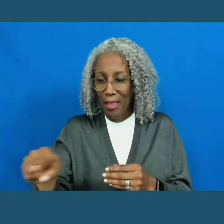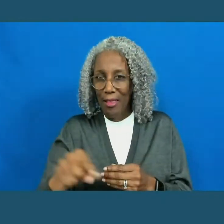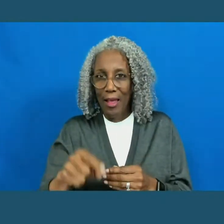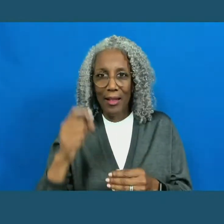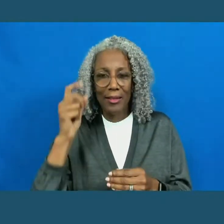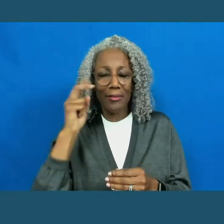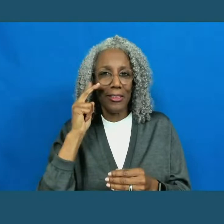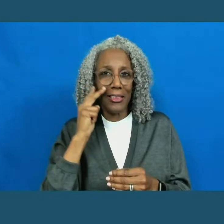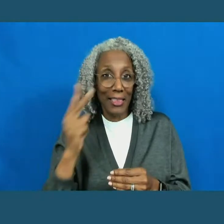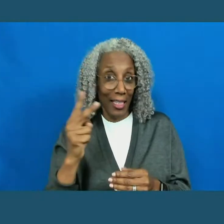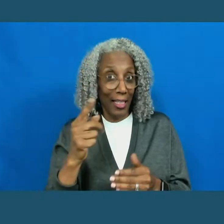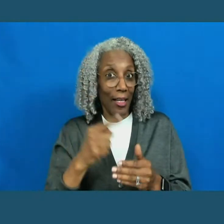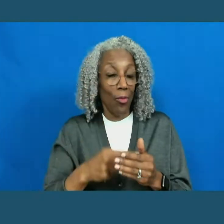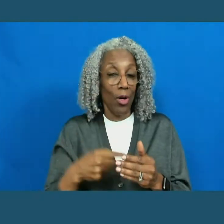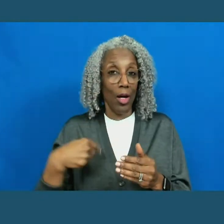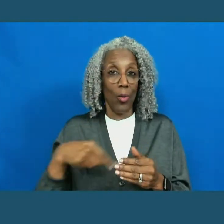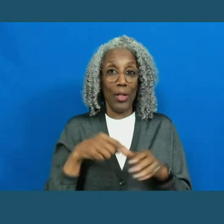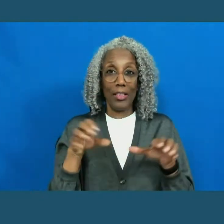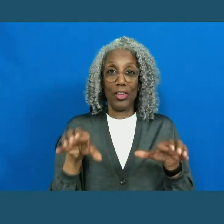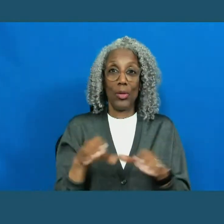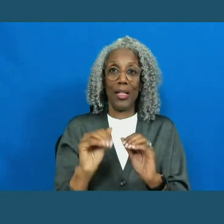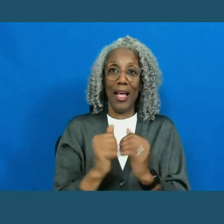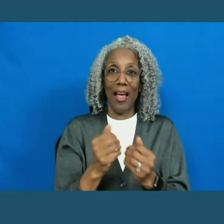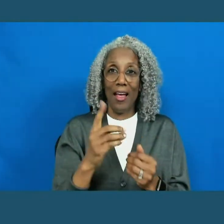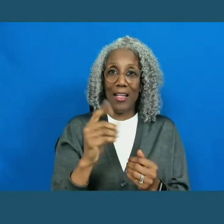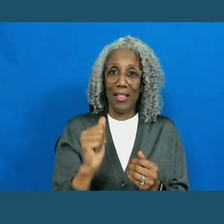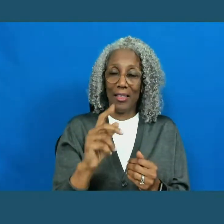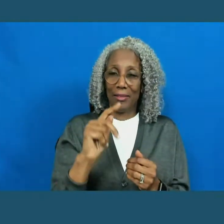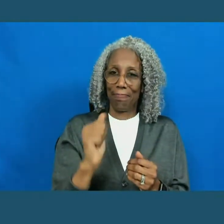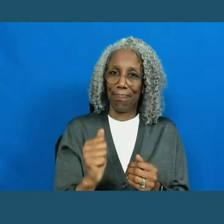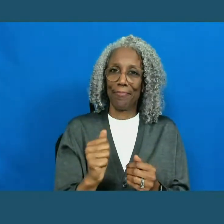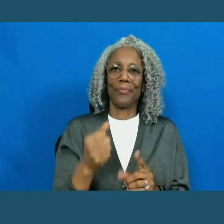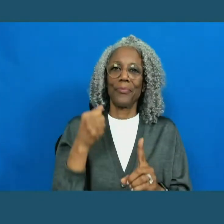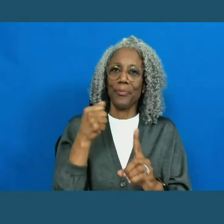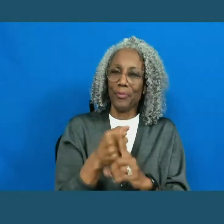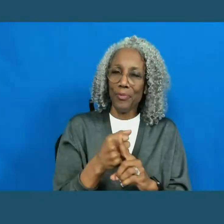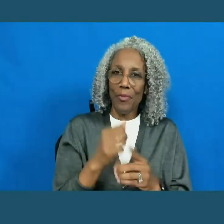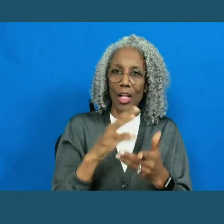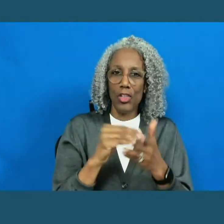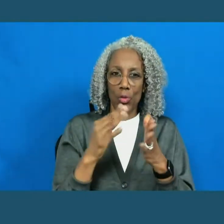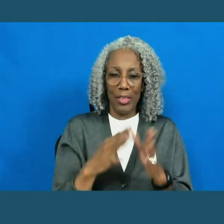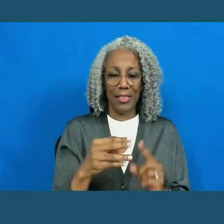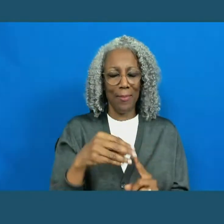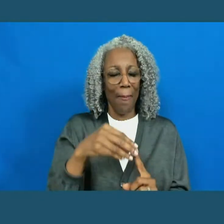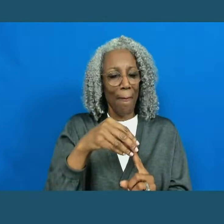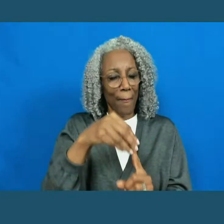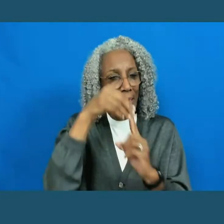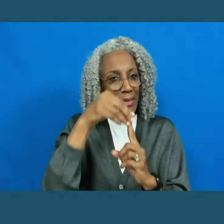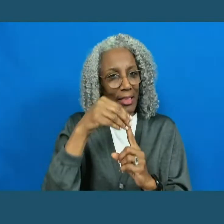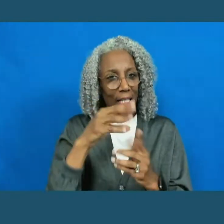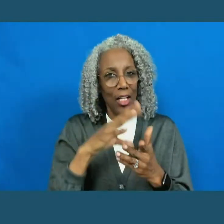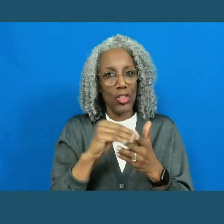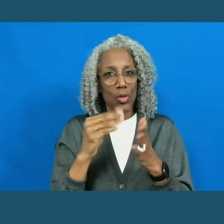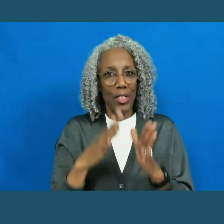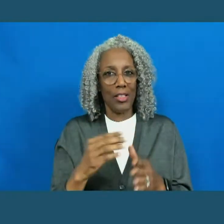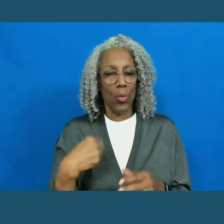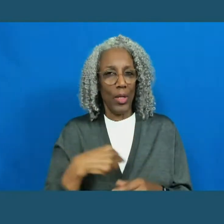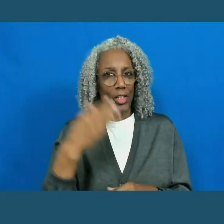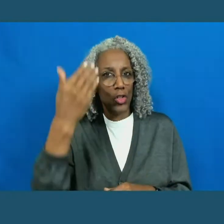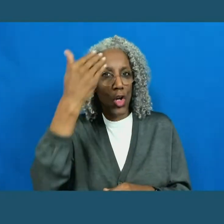share with our share it with our community so that they can actually see what we're doing and how this data is actually